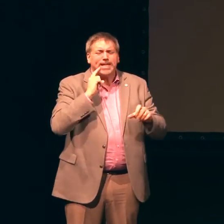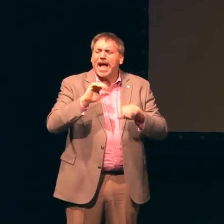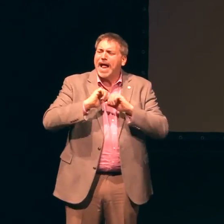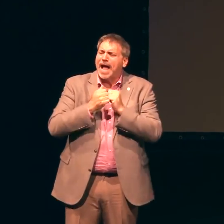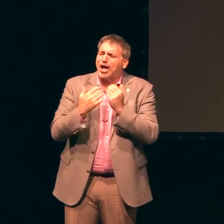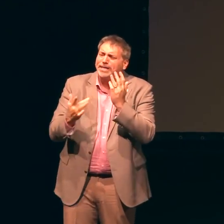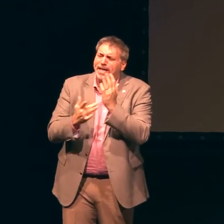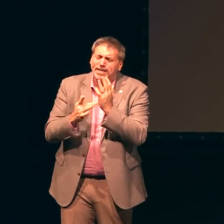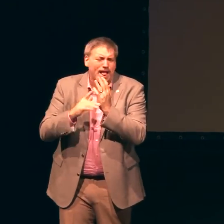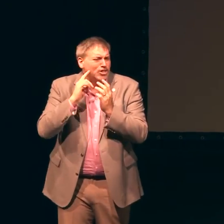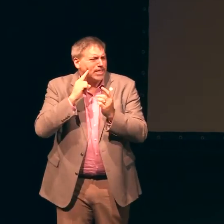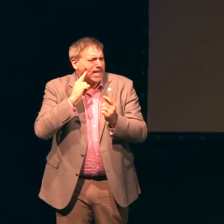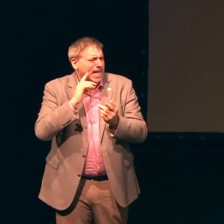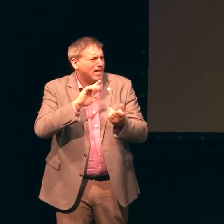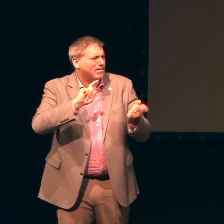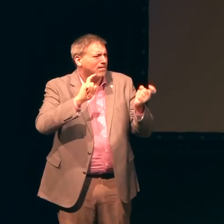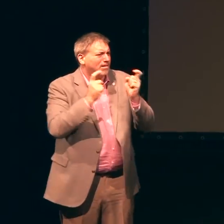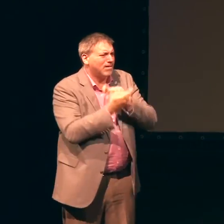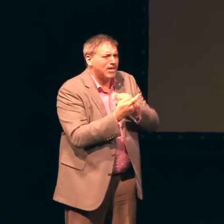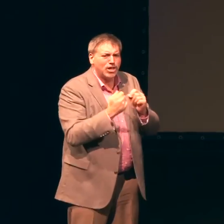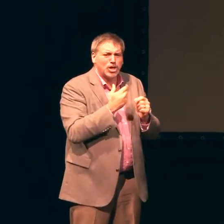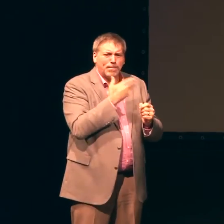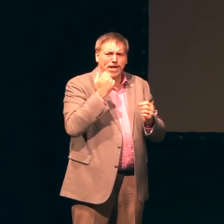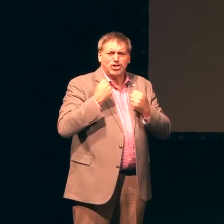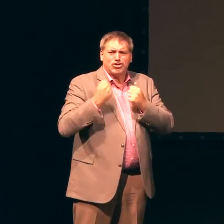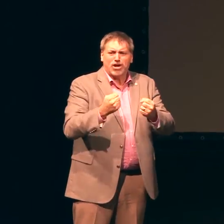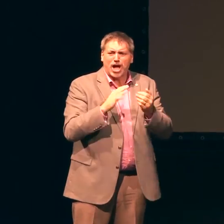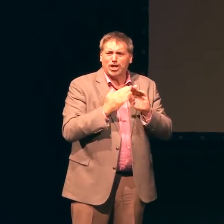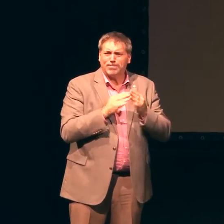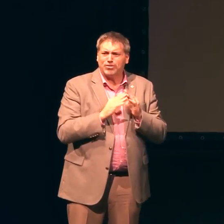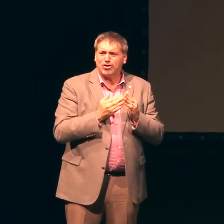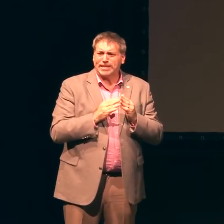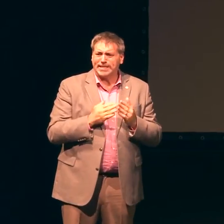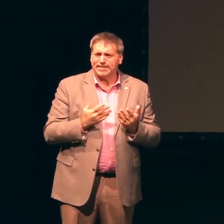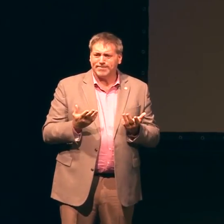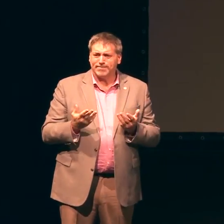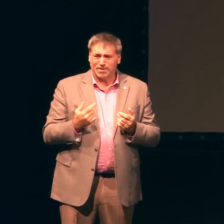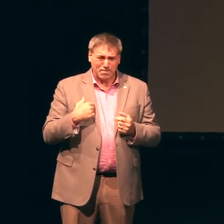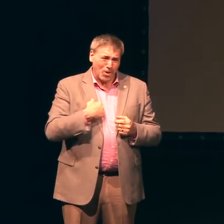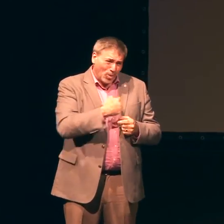really never took action to see how that technology would change and have a better